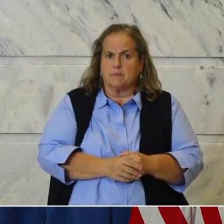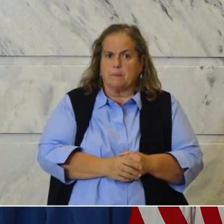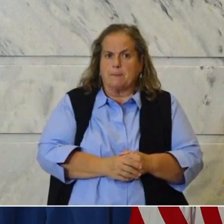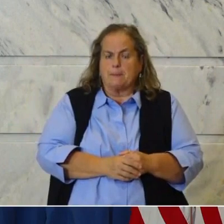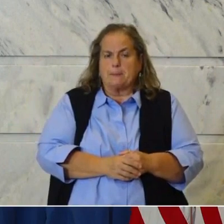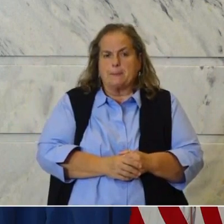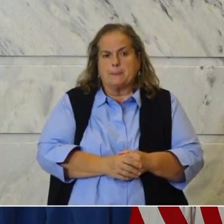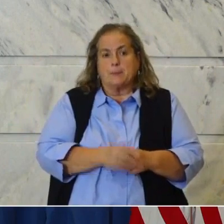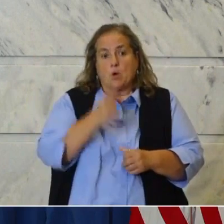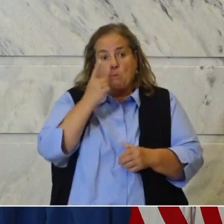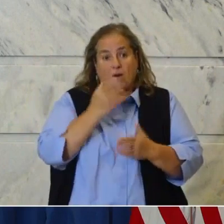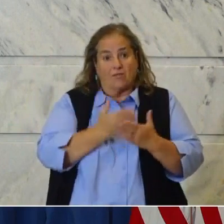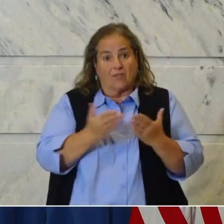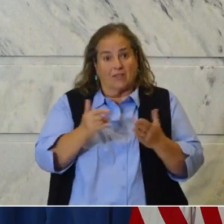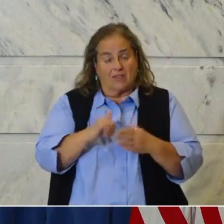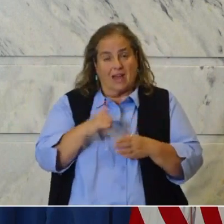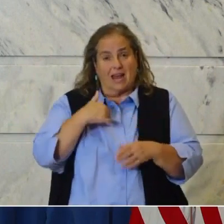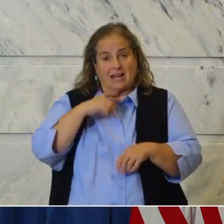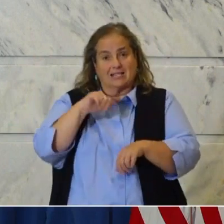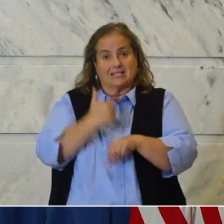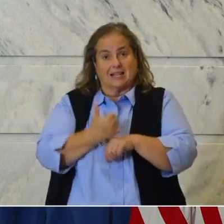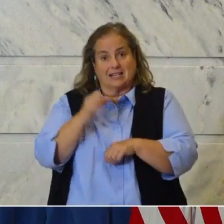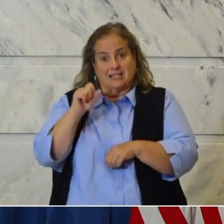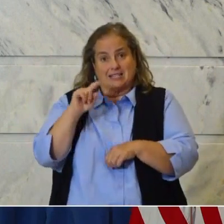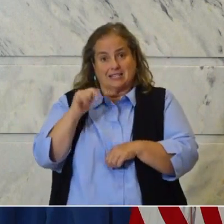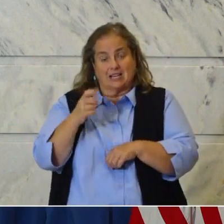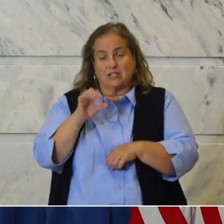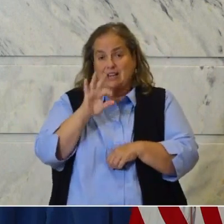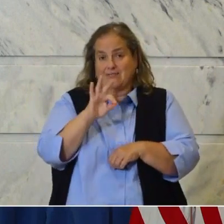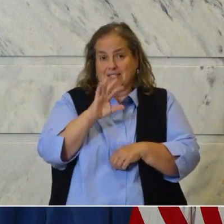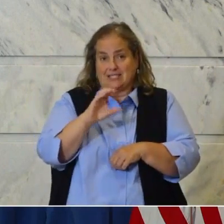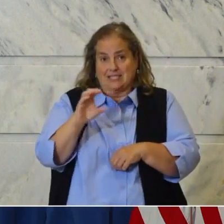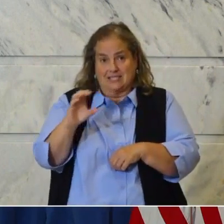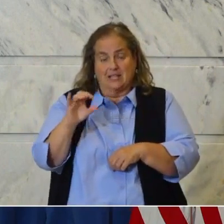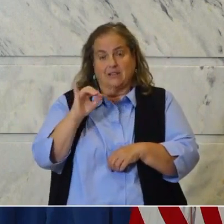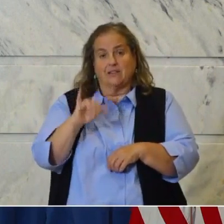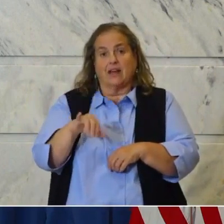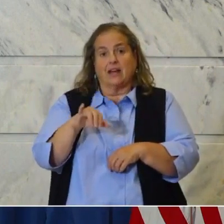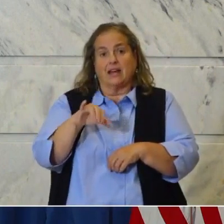one thing that I'd set the stage for is the SEC, which is moving ahead. Um,